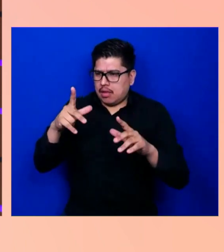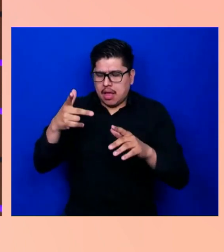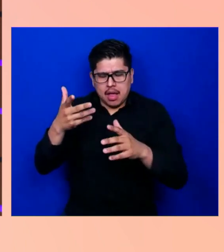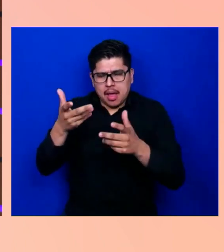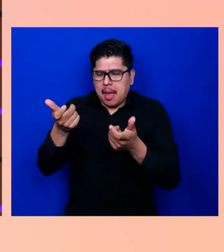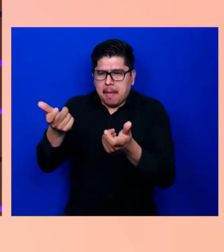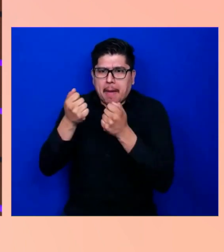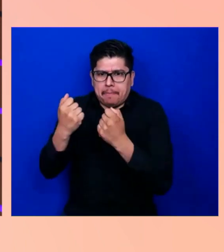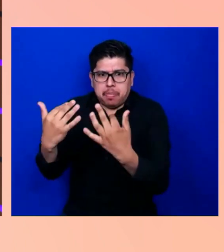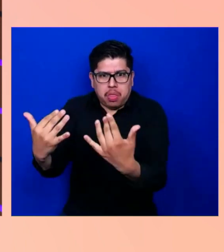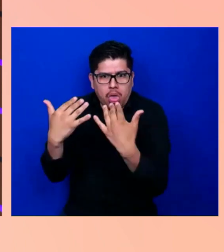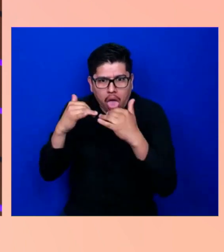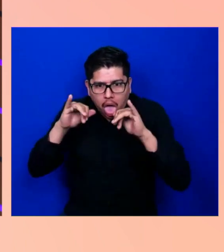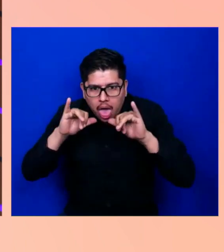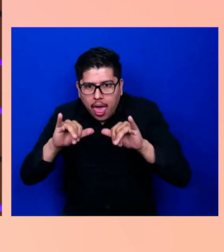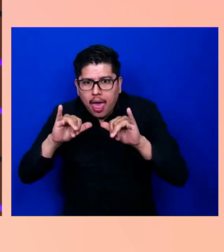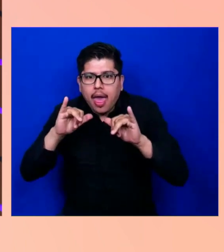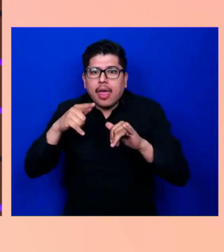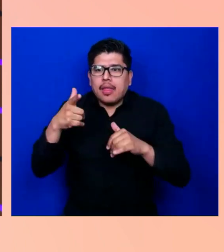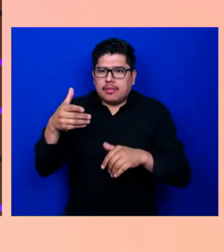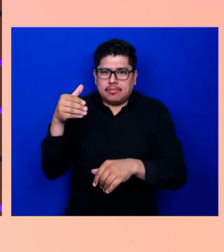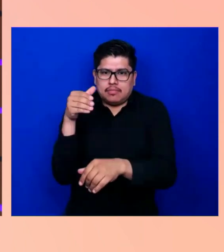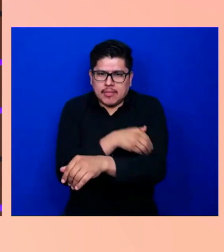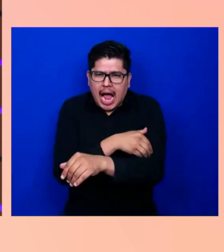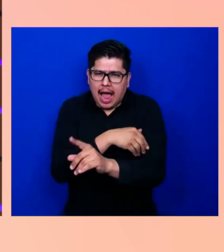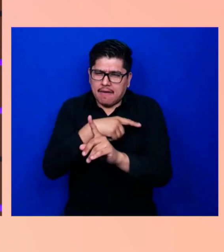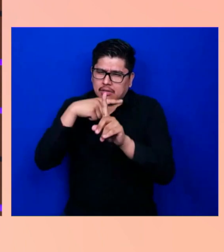a really positive impact on accessibility.